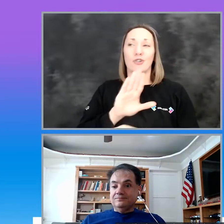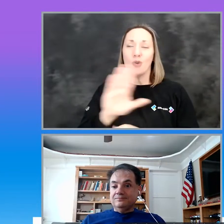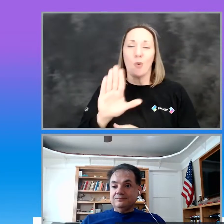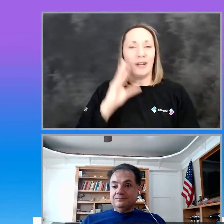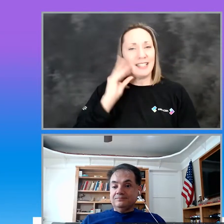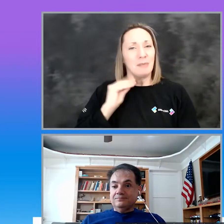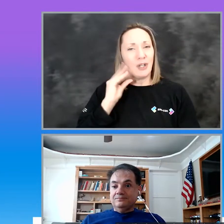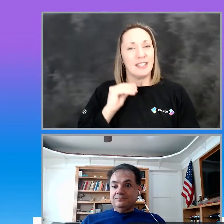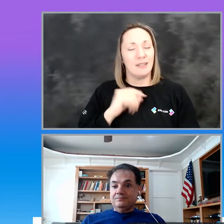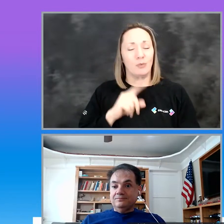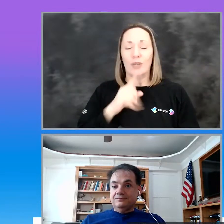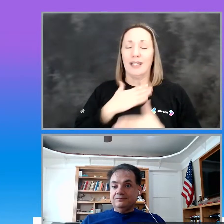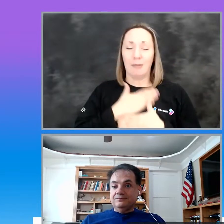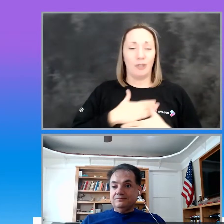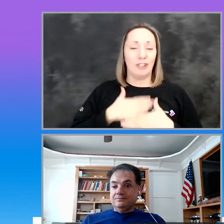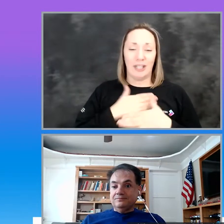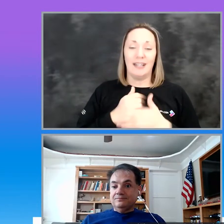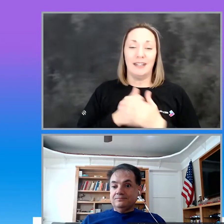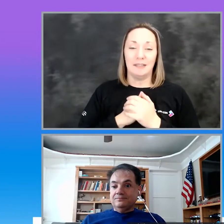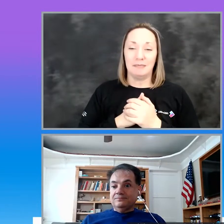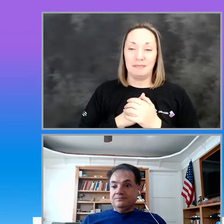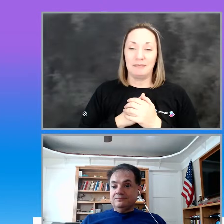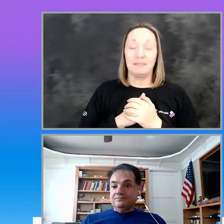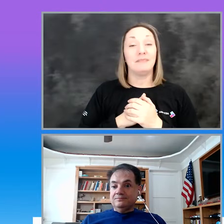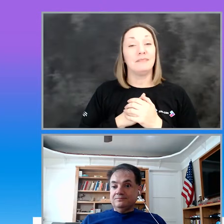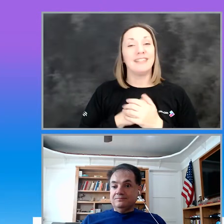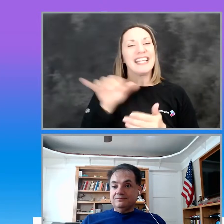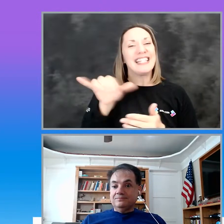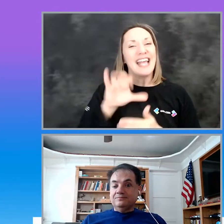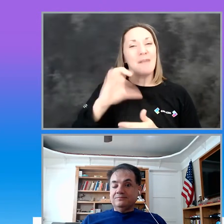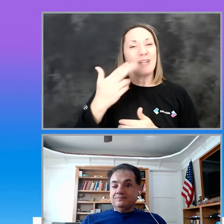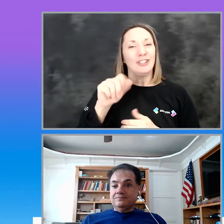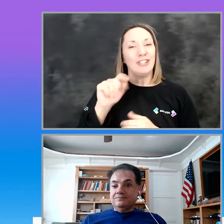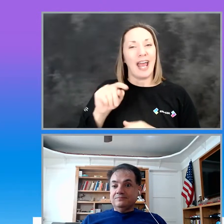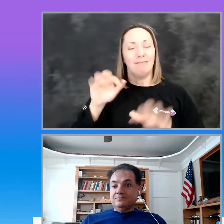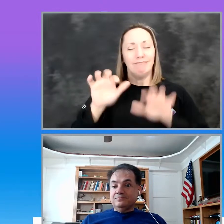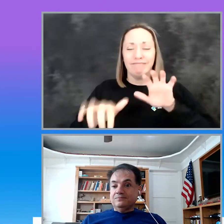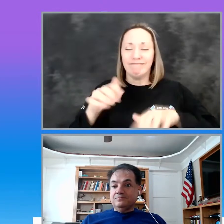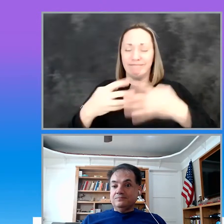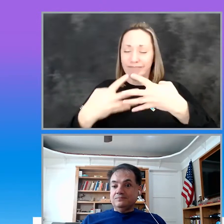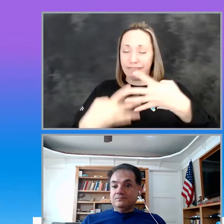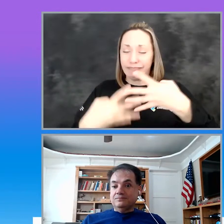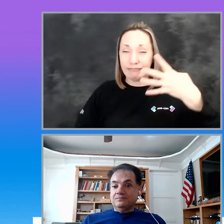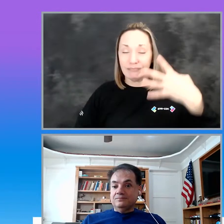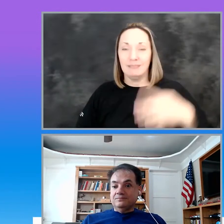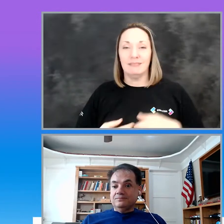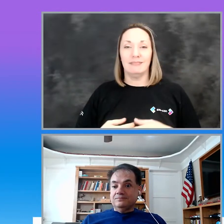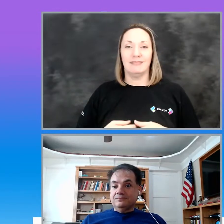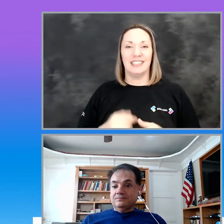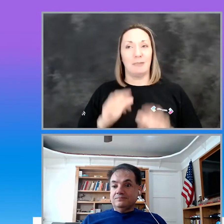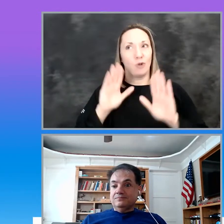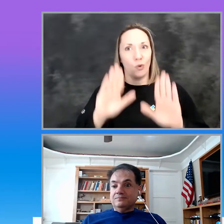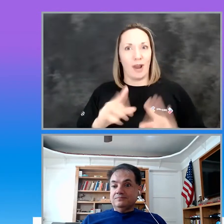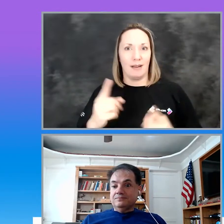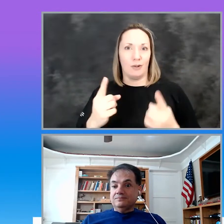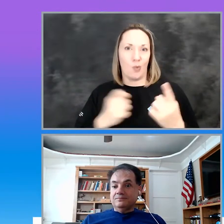Really, really appreciate it. Thank you. And so does the chat